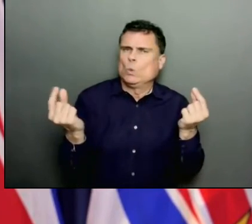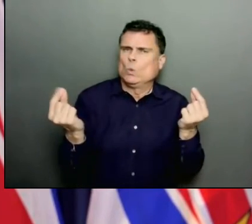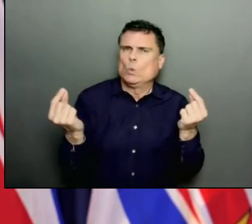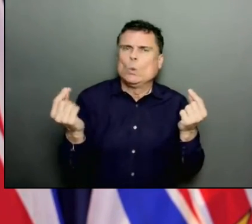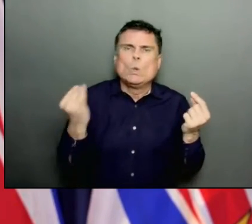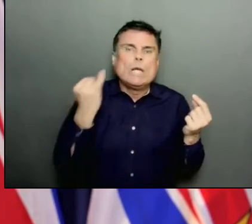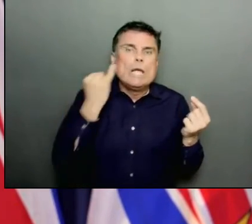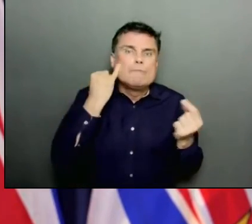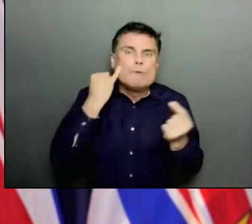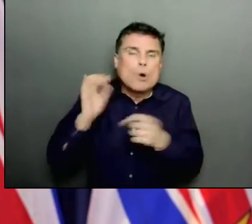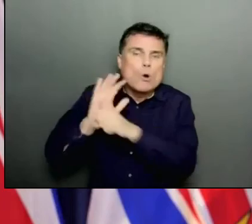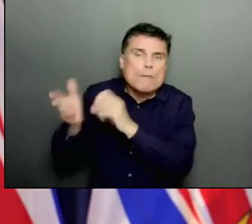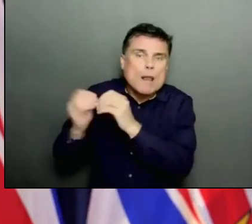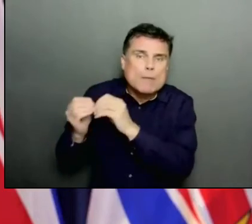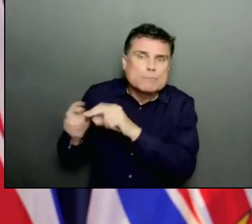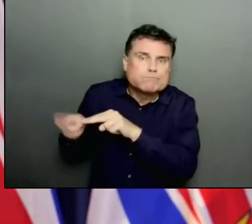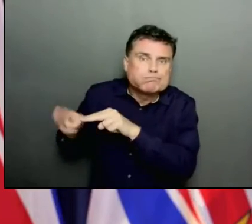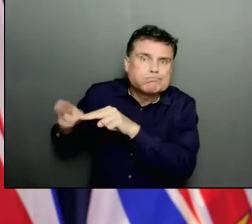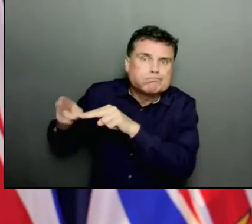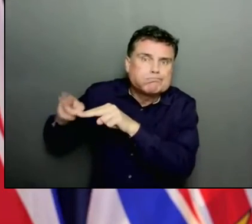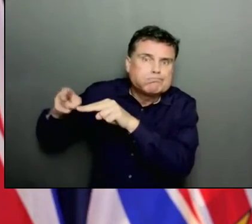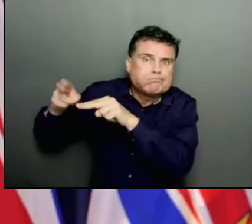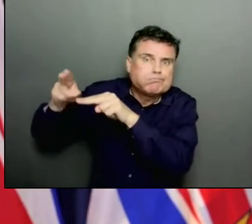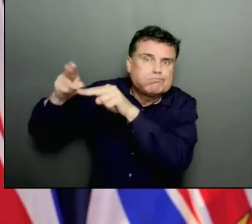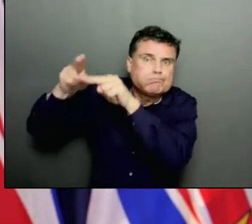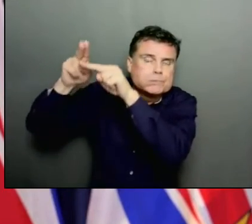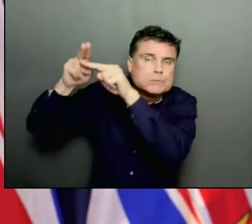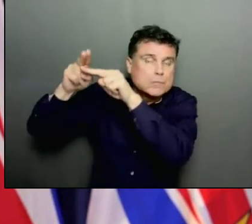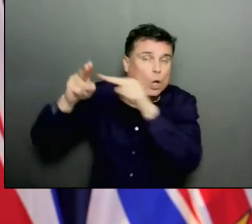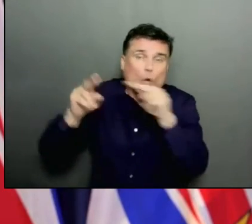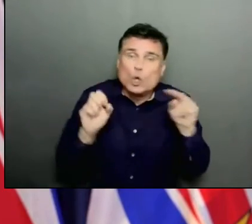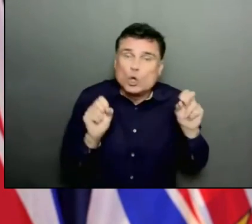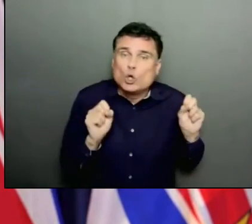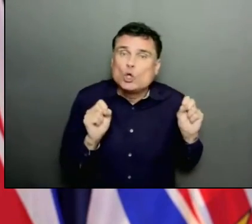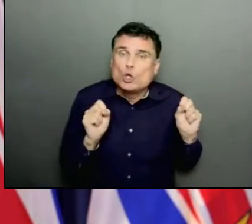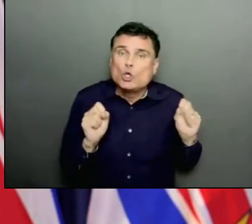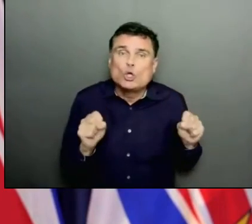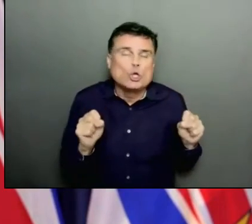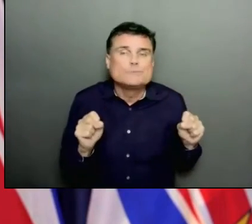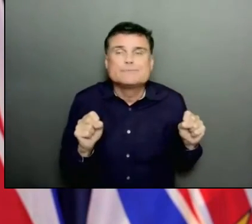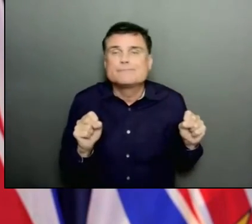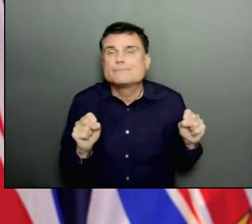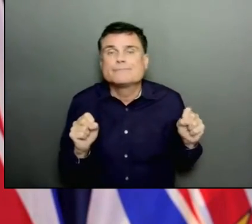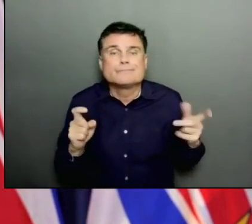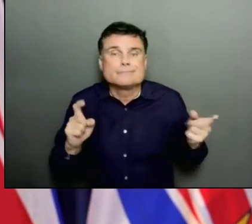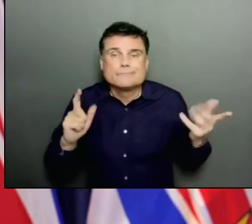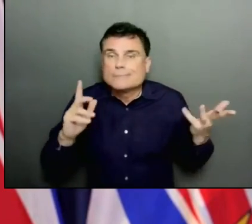managing that situation. That's where we are and that reflects and sometimes when you hear different jurisdictions